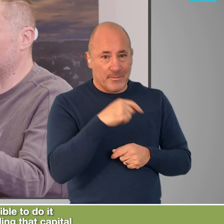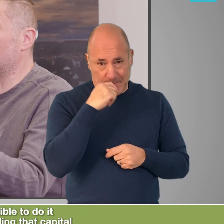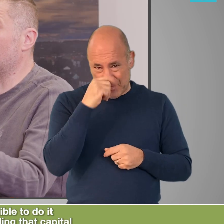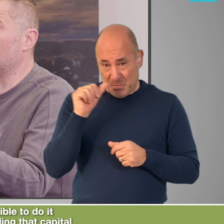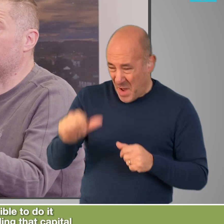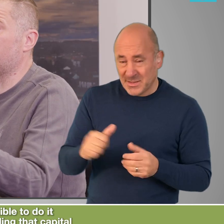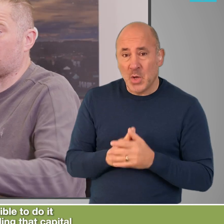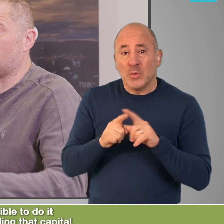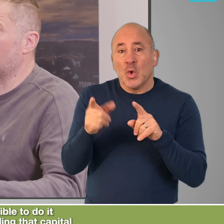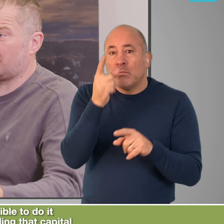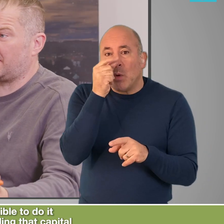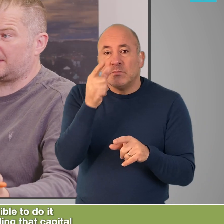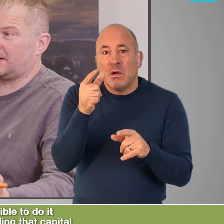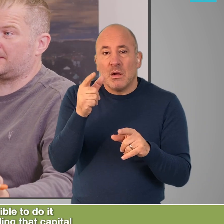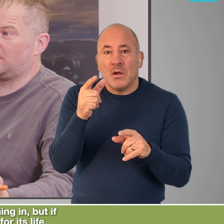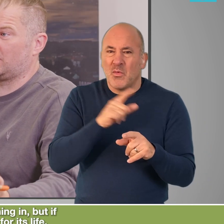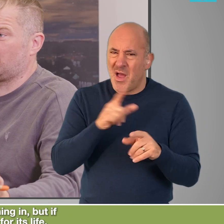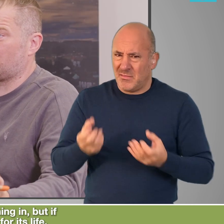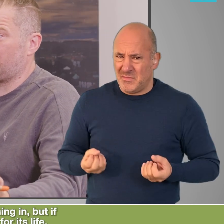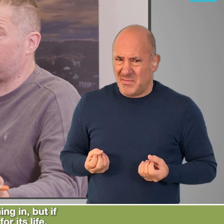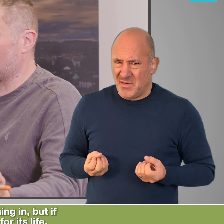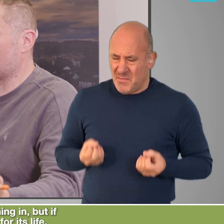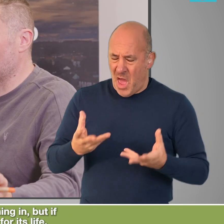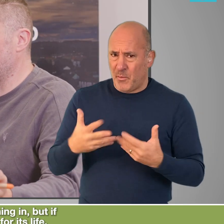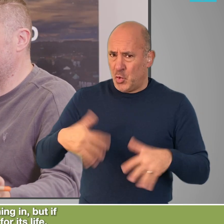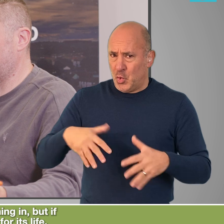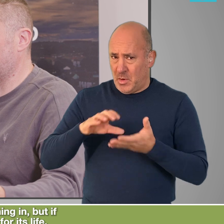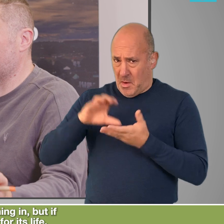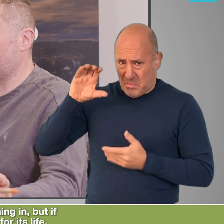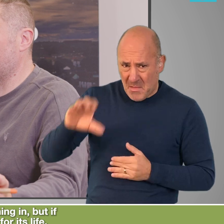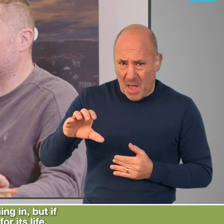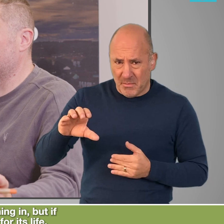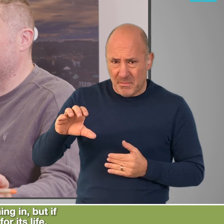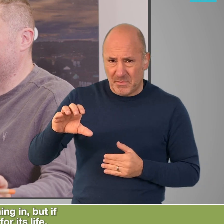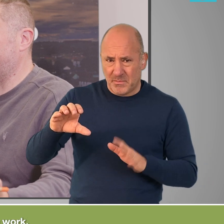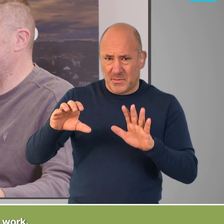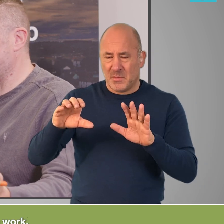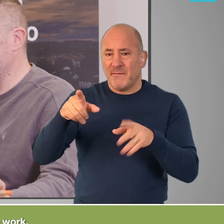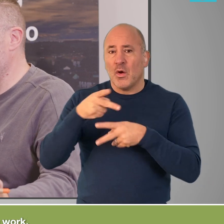And ensure it is feasible to do it because it's great spending that capital money to put something in, but if it's not maintained for its life, it ain't going to work.